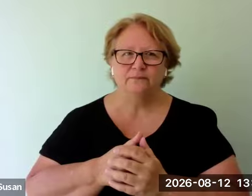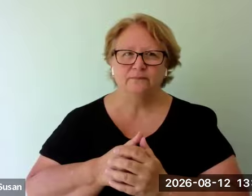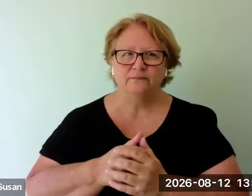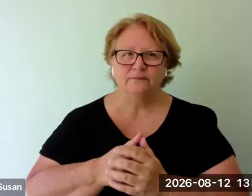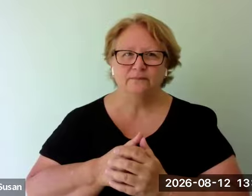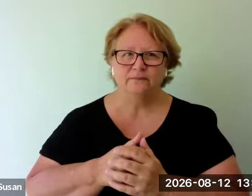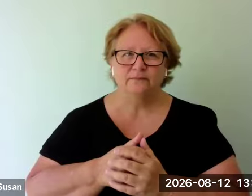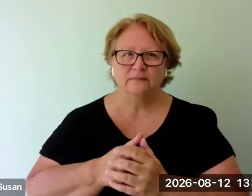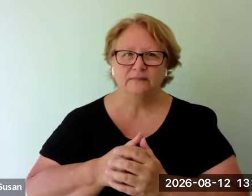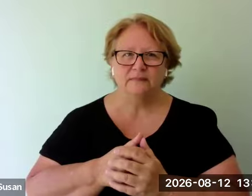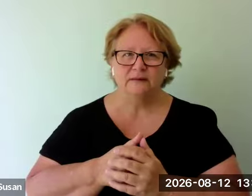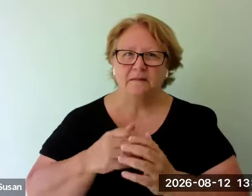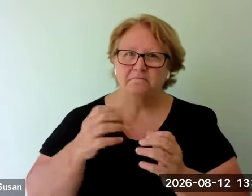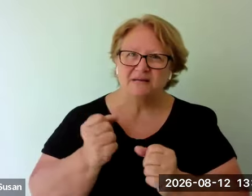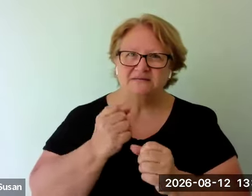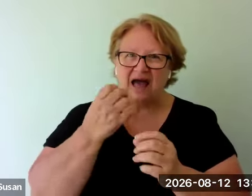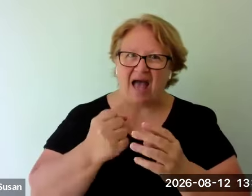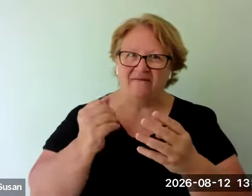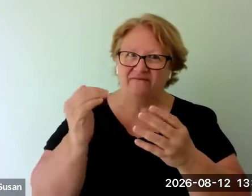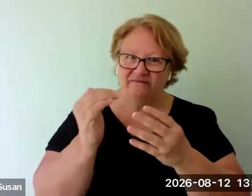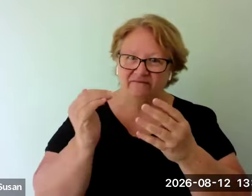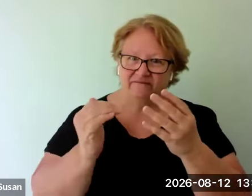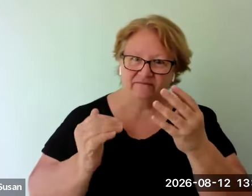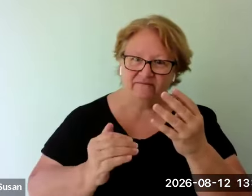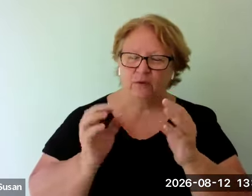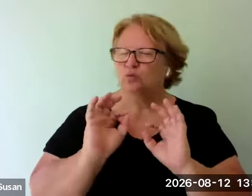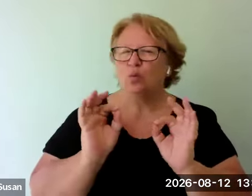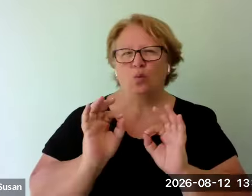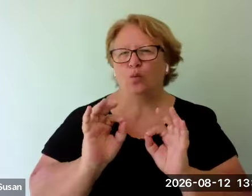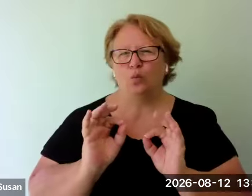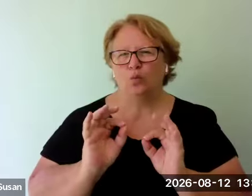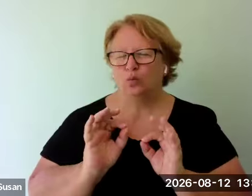specific